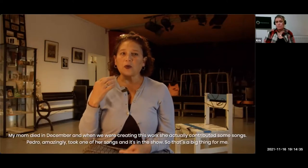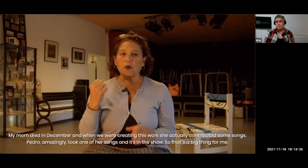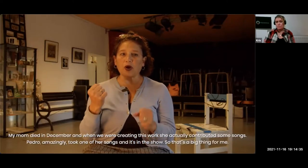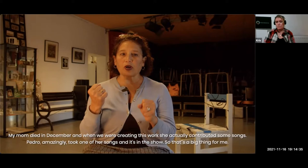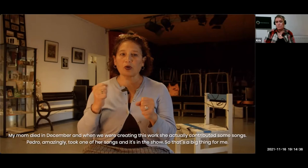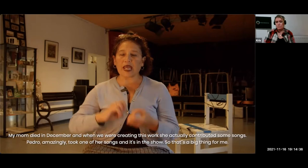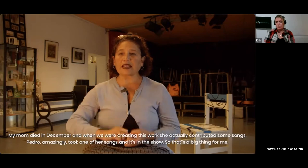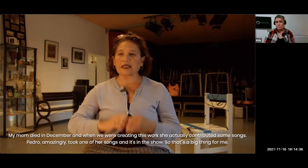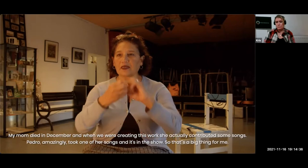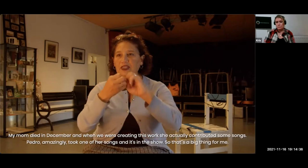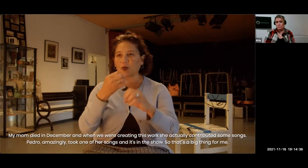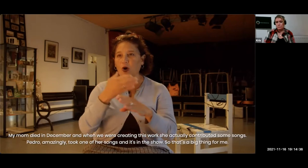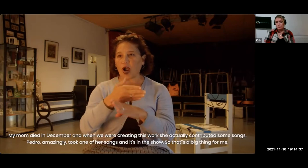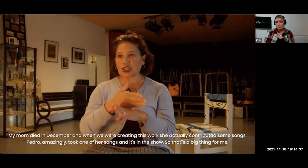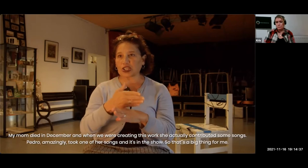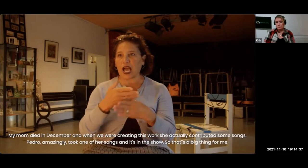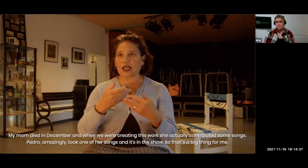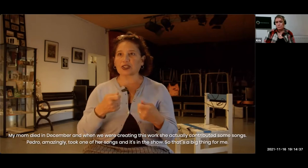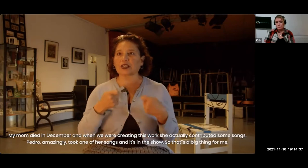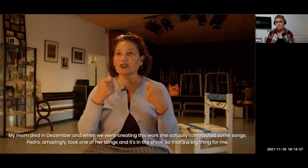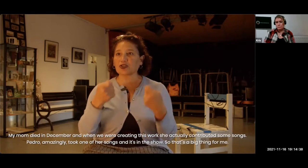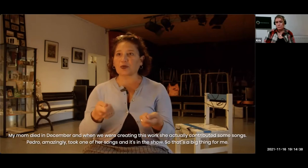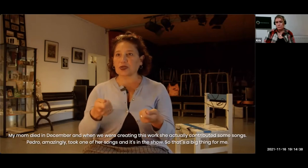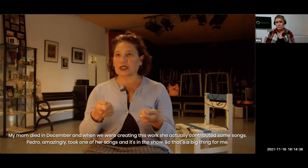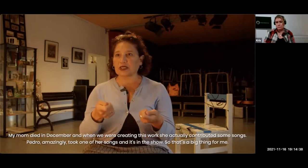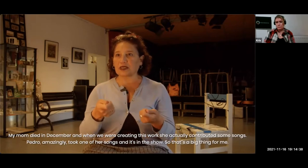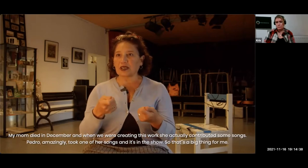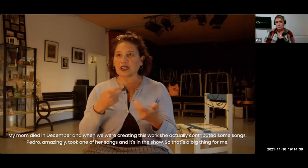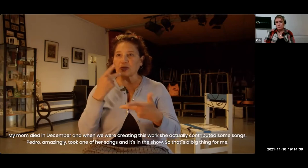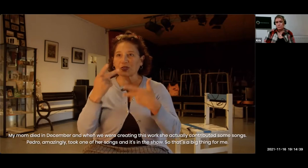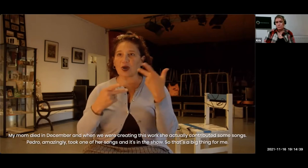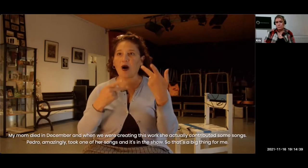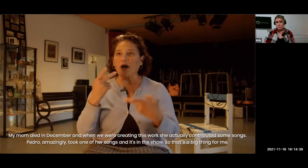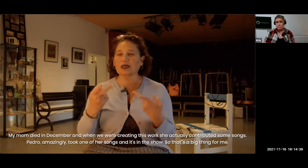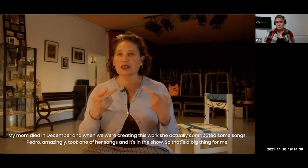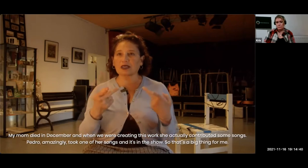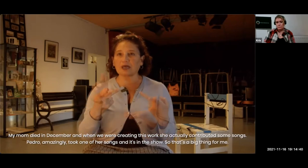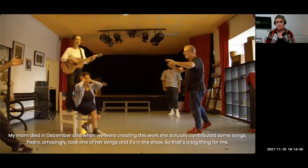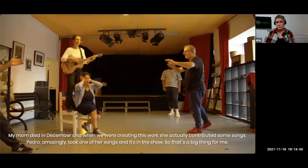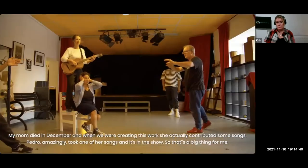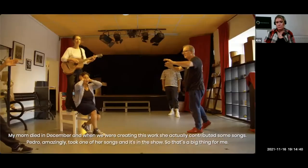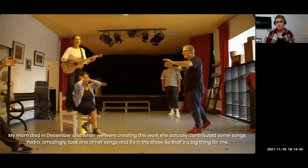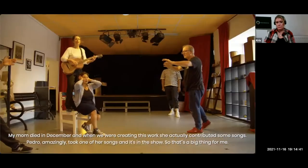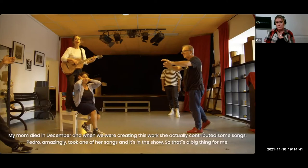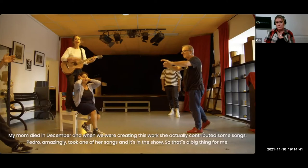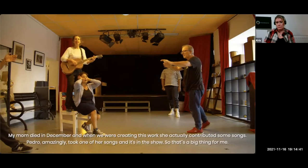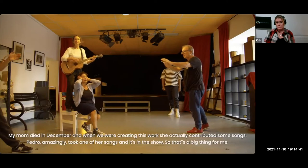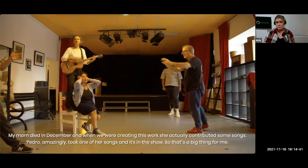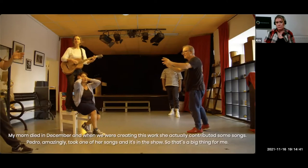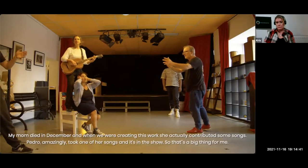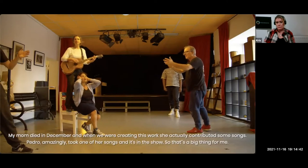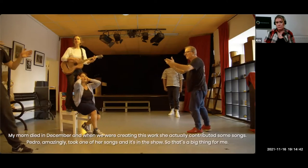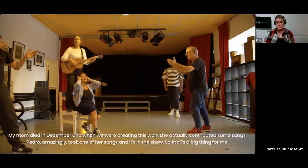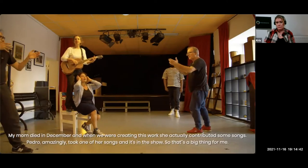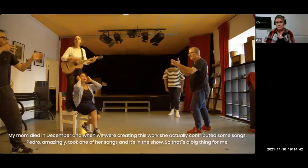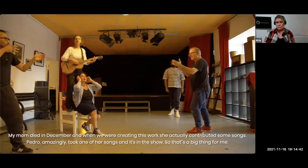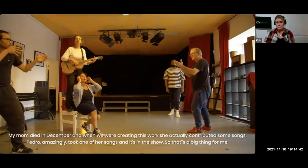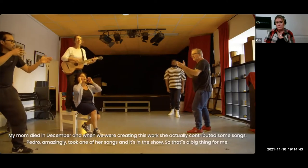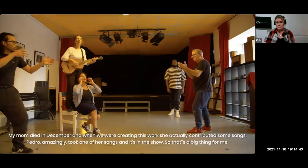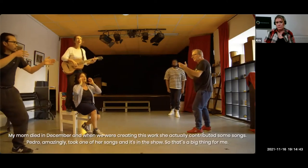With every part of me in the silence of my being with every pore of my skin that speaks and sings of our love. As long as I am alive I will always love you! I will always love you! (Singing...) Ivani:...